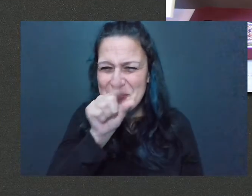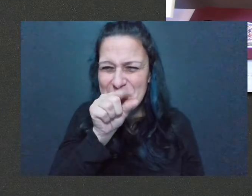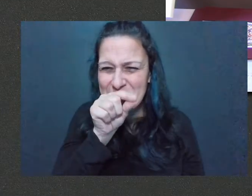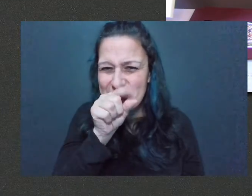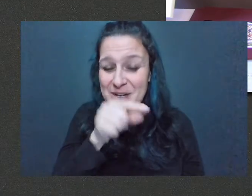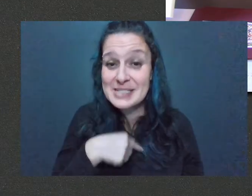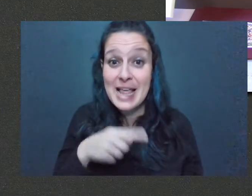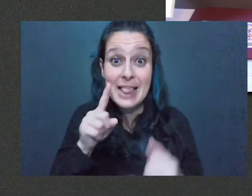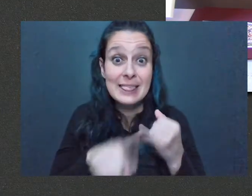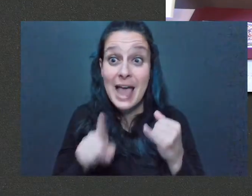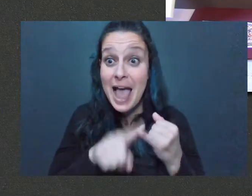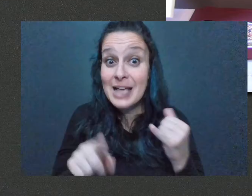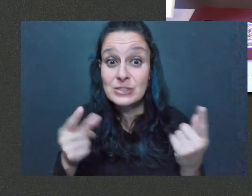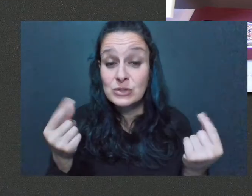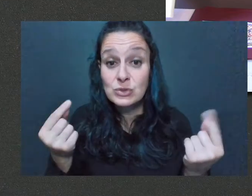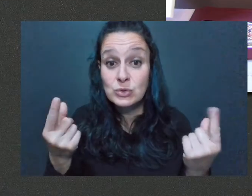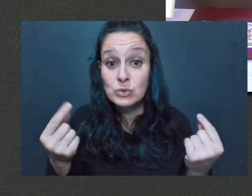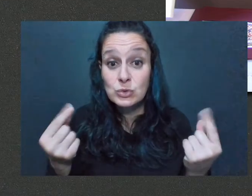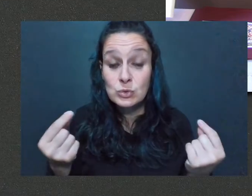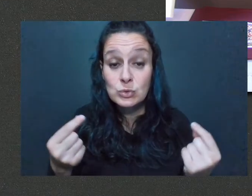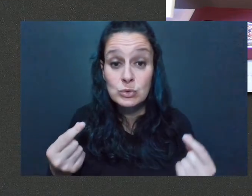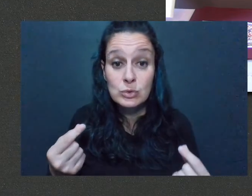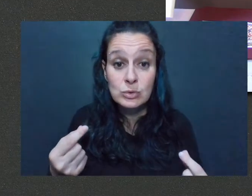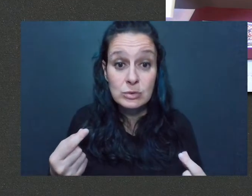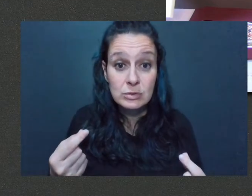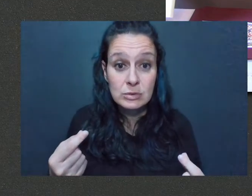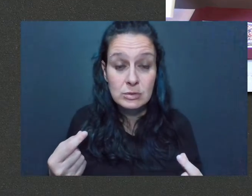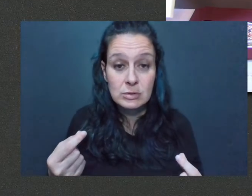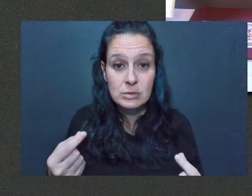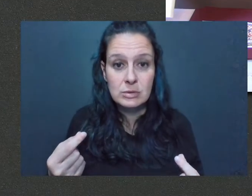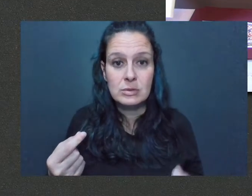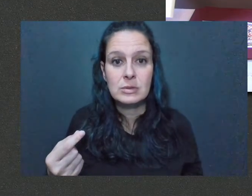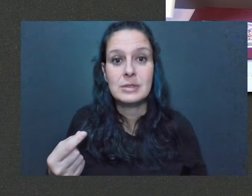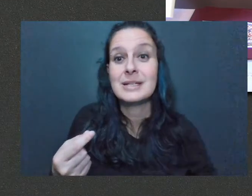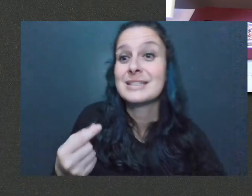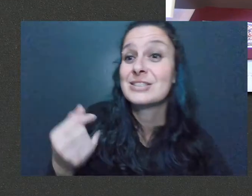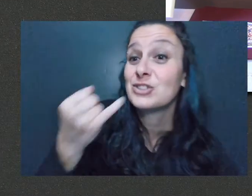And the last step is to put the string